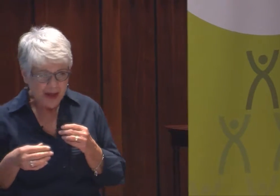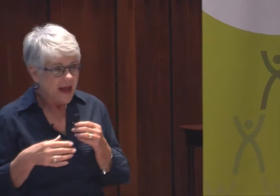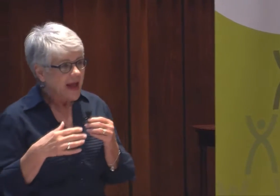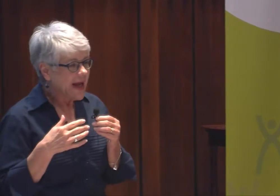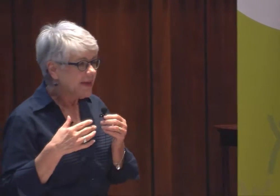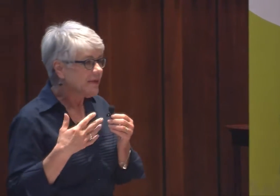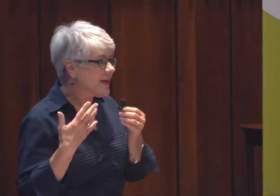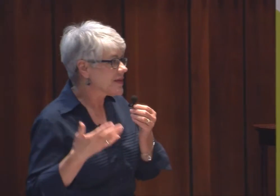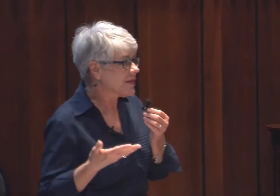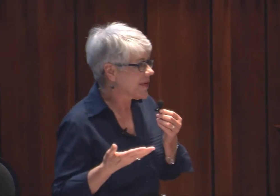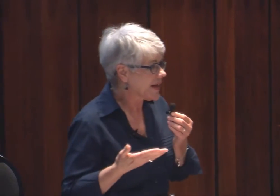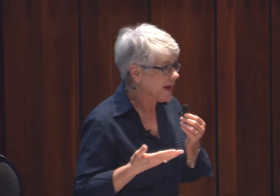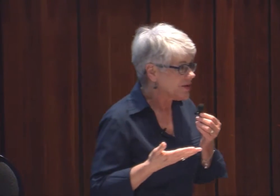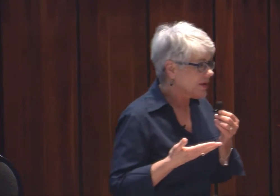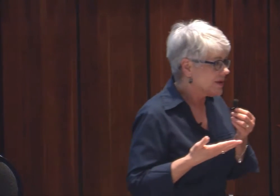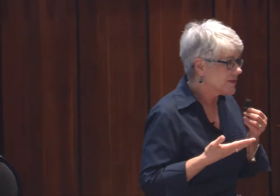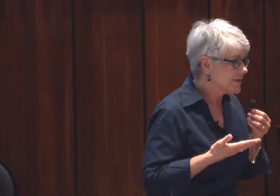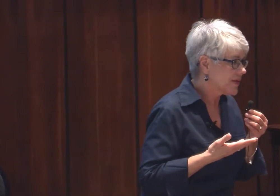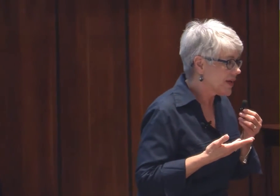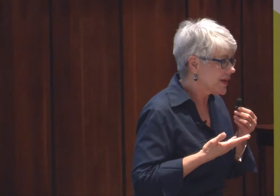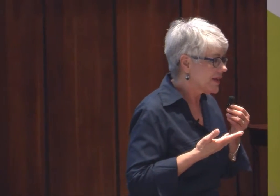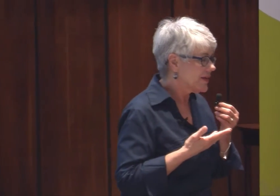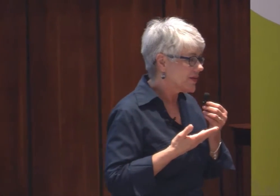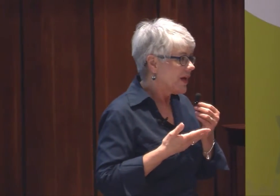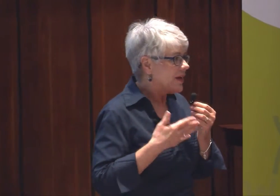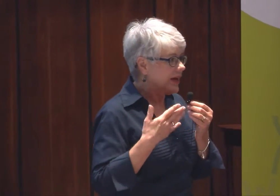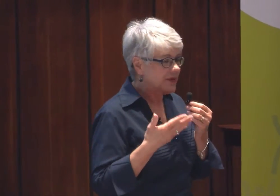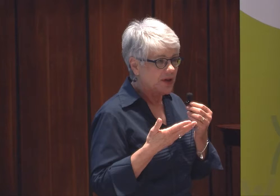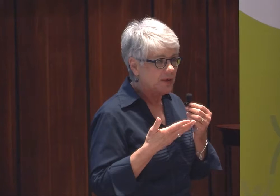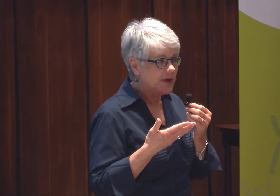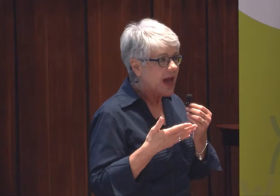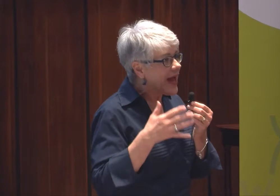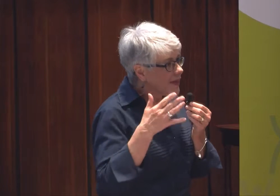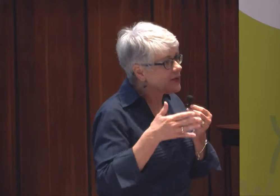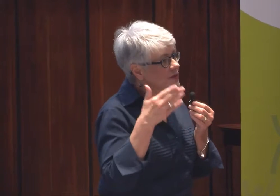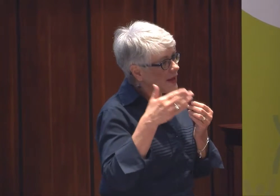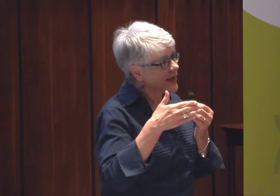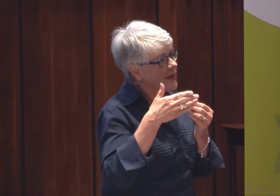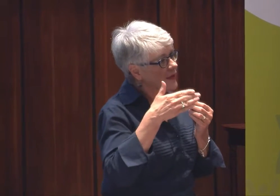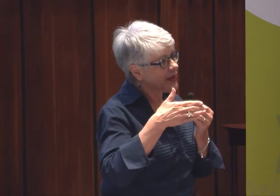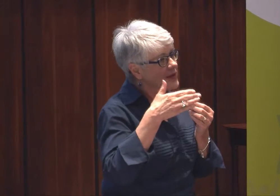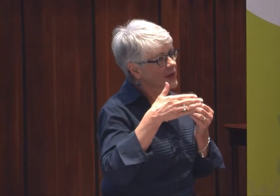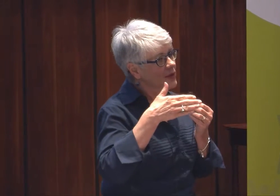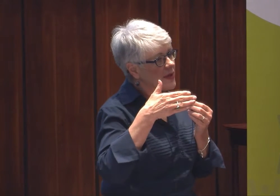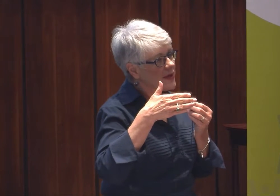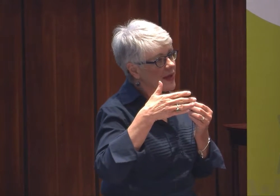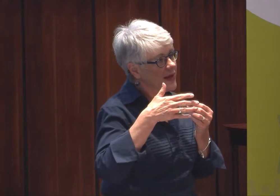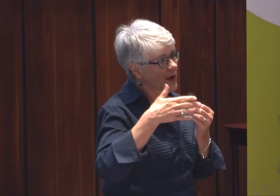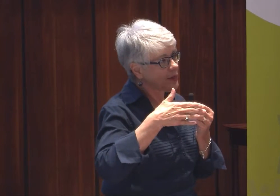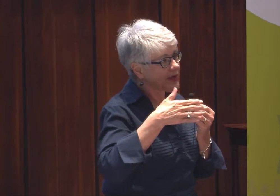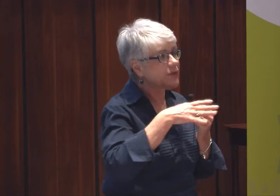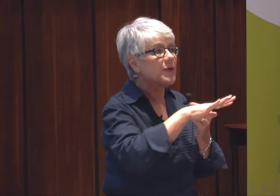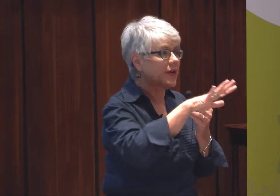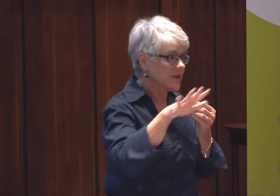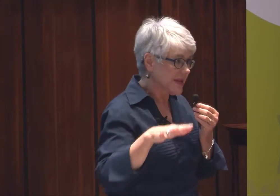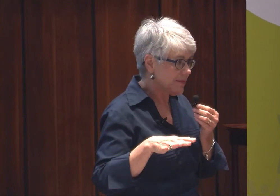And the effects of the medication on kids. You have to know what the... And those are again the things that you can get help with from your other team members.